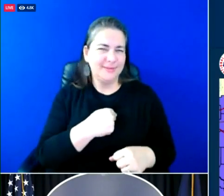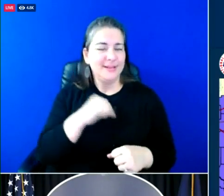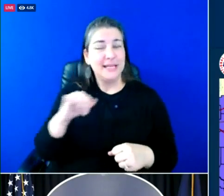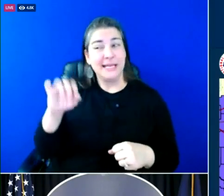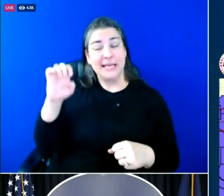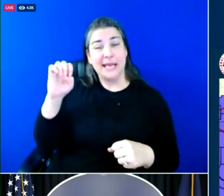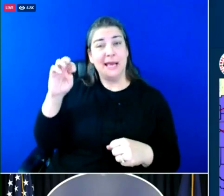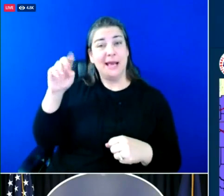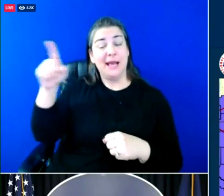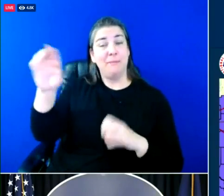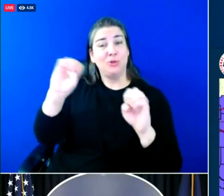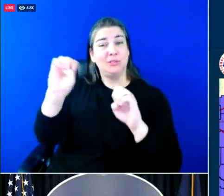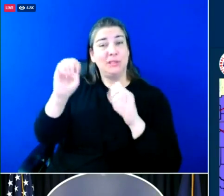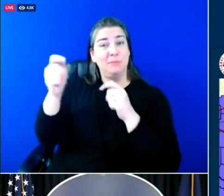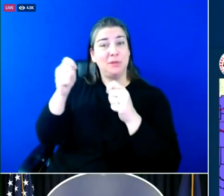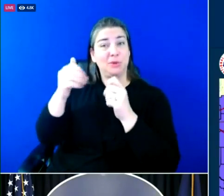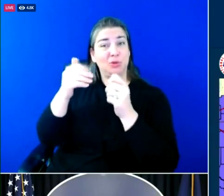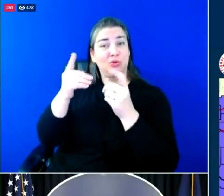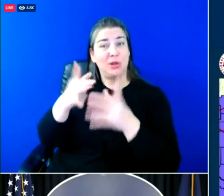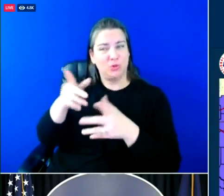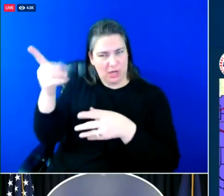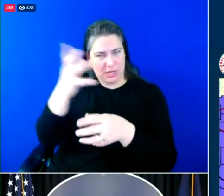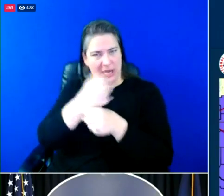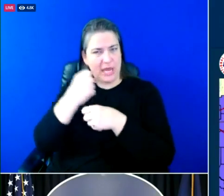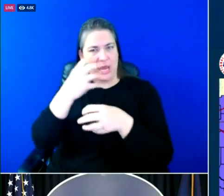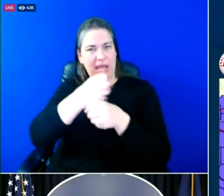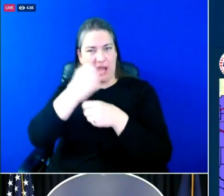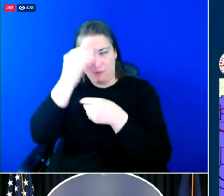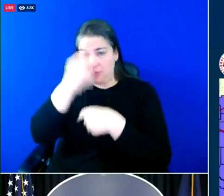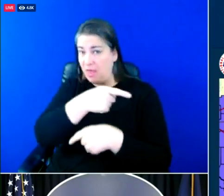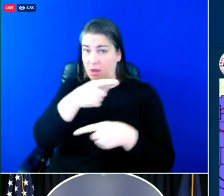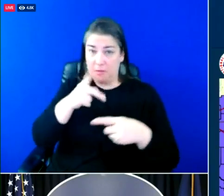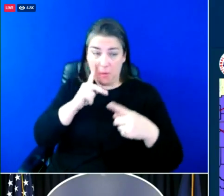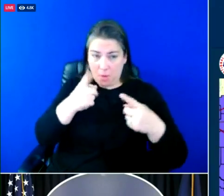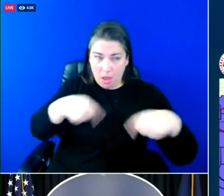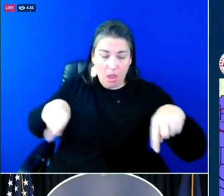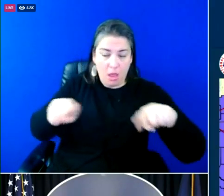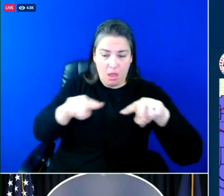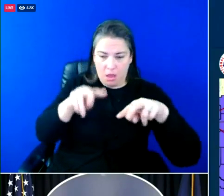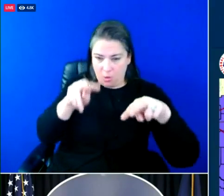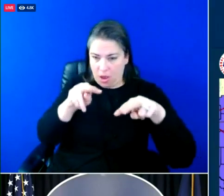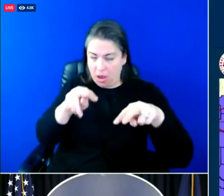They do a remarkable job. So thanks for the advanced warning and certainly the